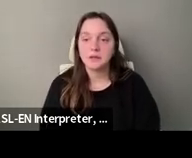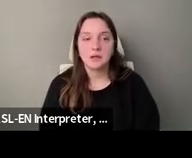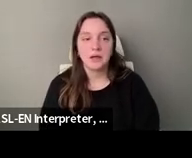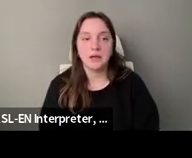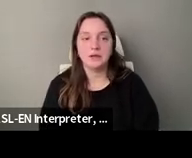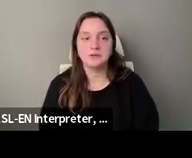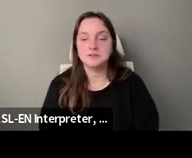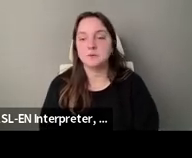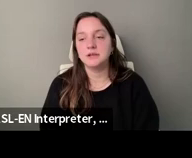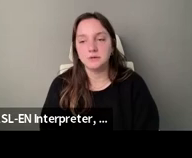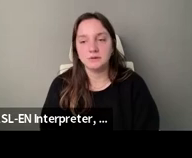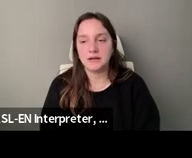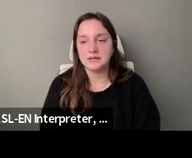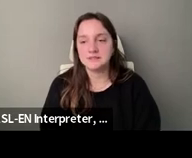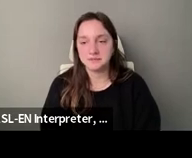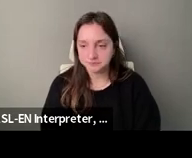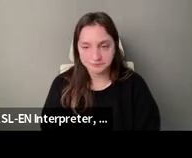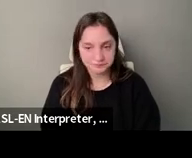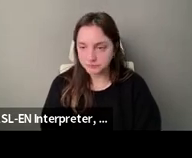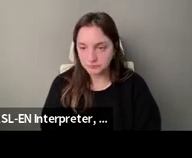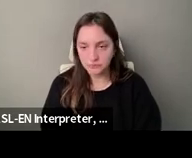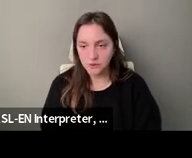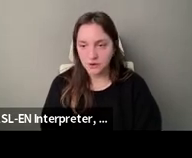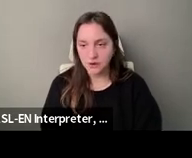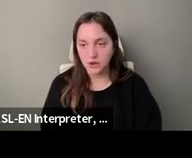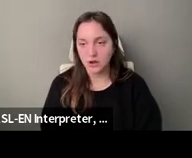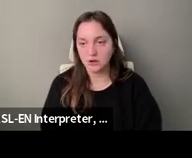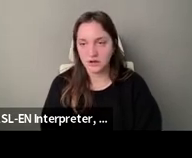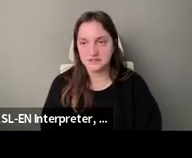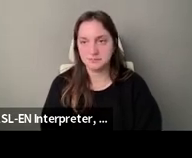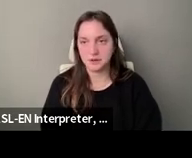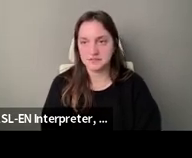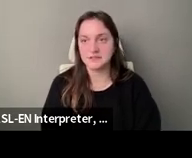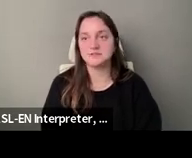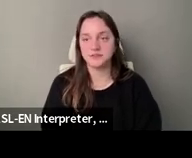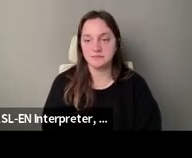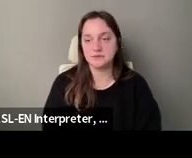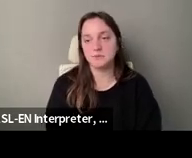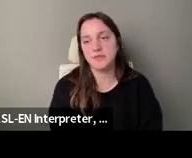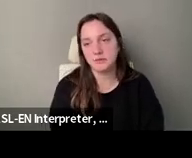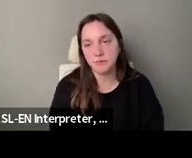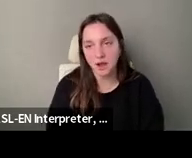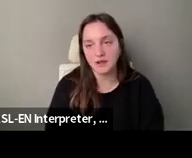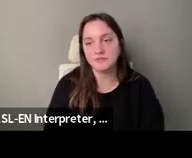And so we utilize all kinds processes for them when they arrive, all the way to citizenship.